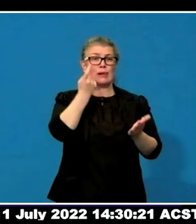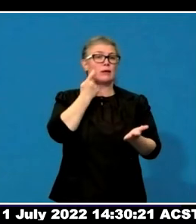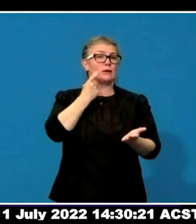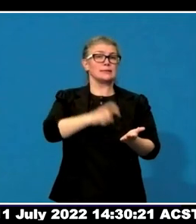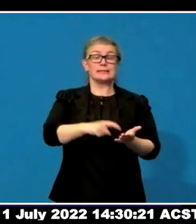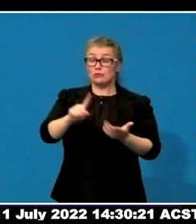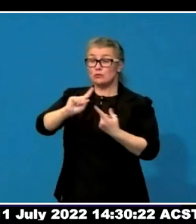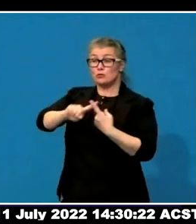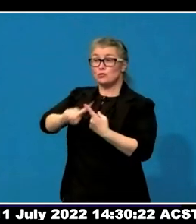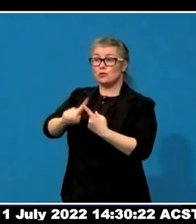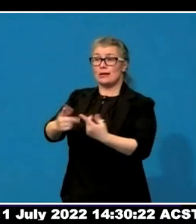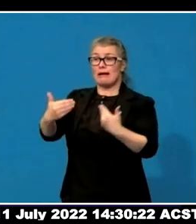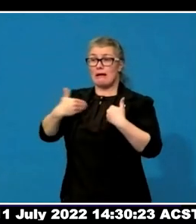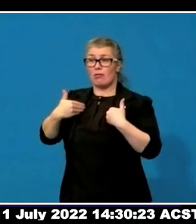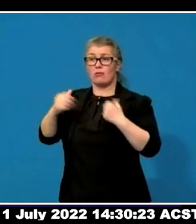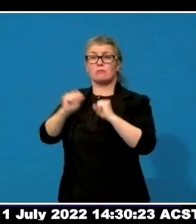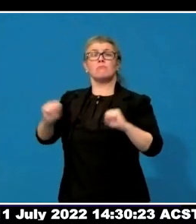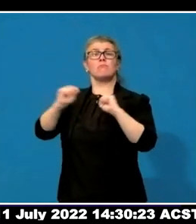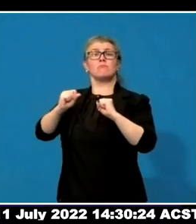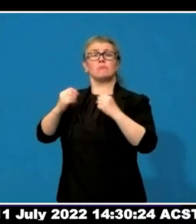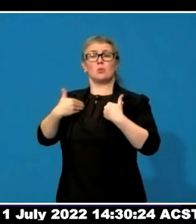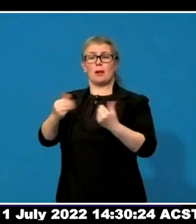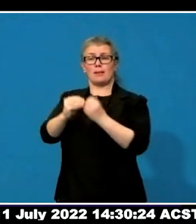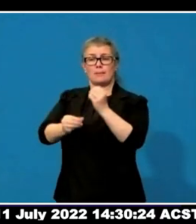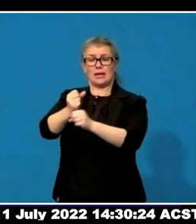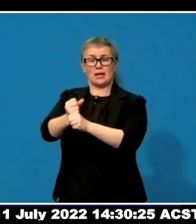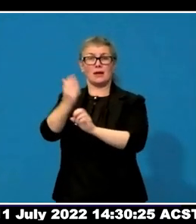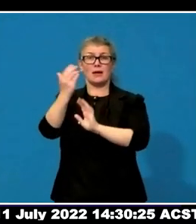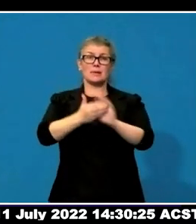going to be less of a, you know, a cost from a perspective.